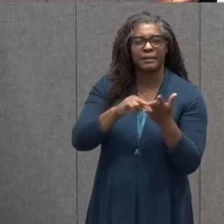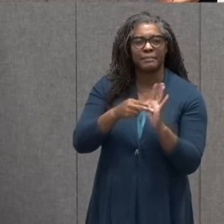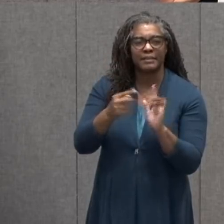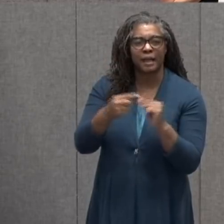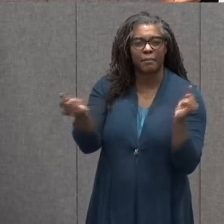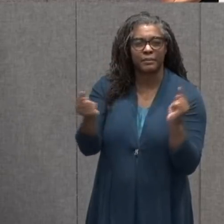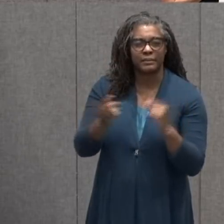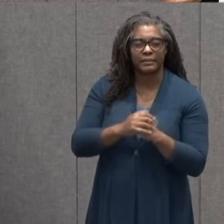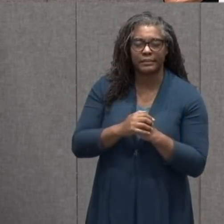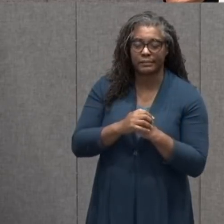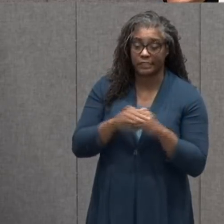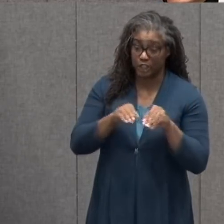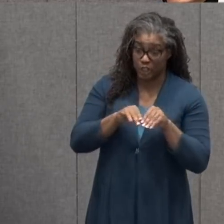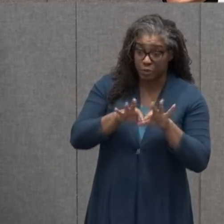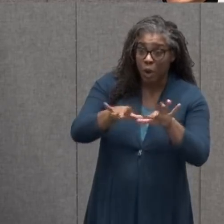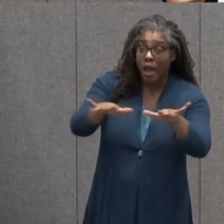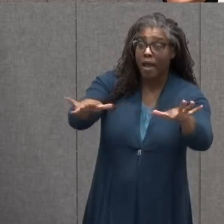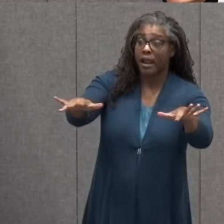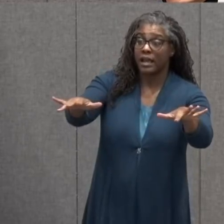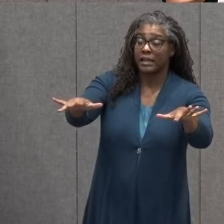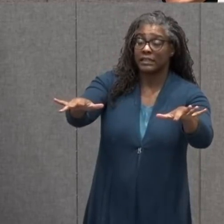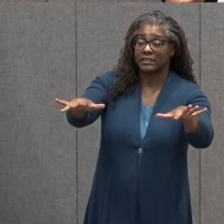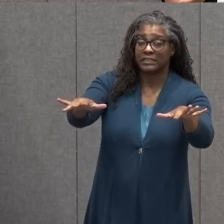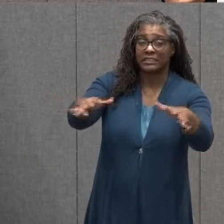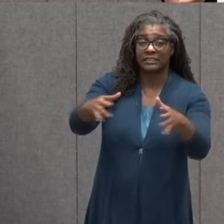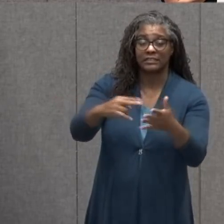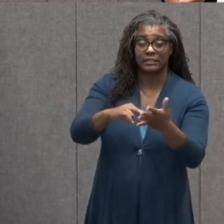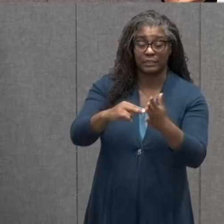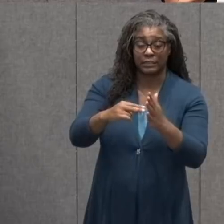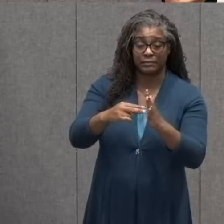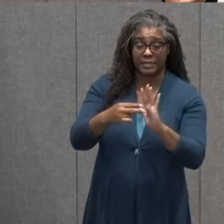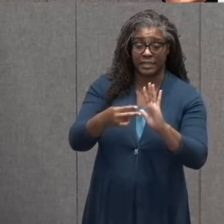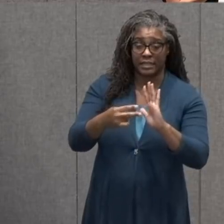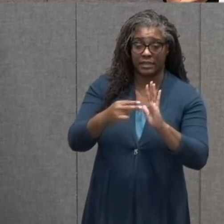Remember, I said my synonym, what means the same, is to spread out.